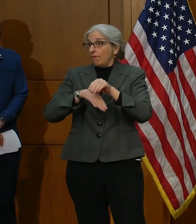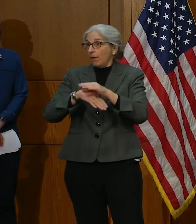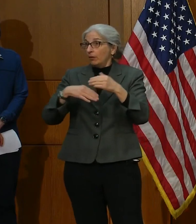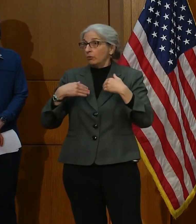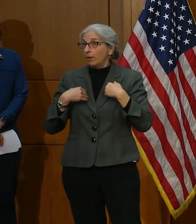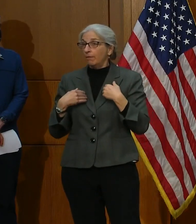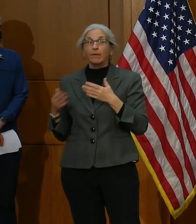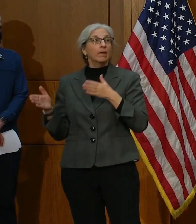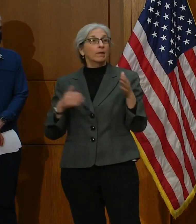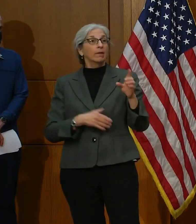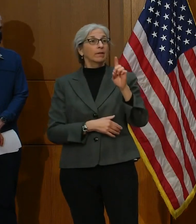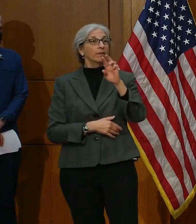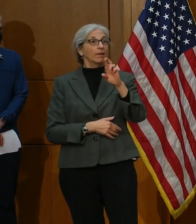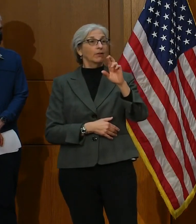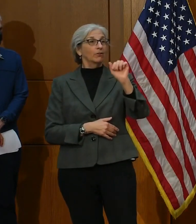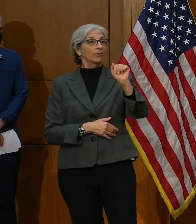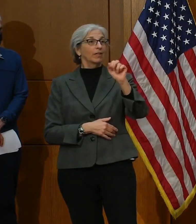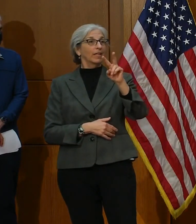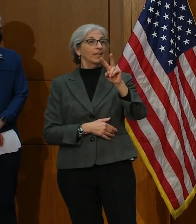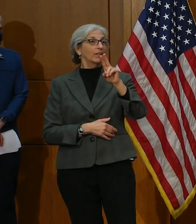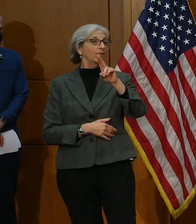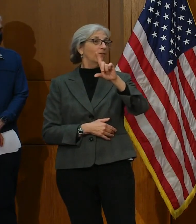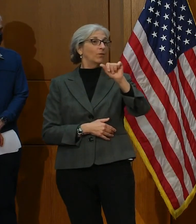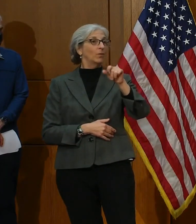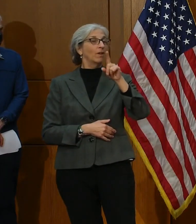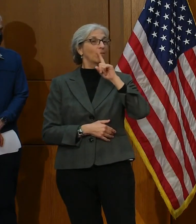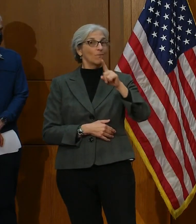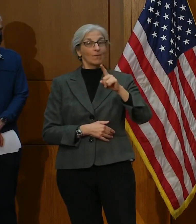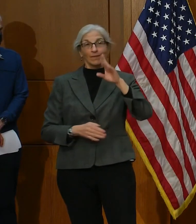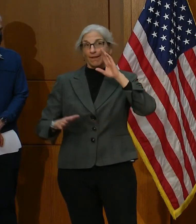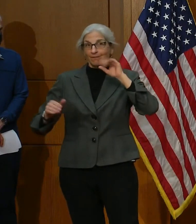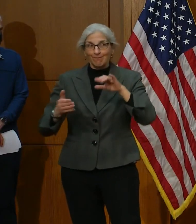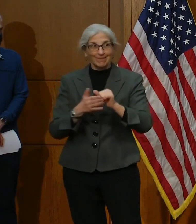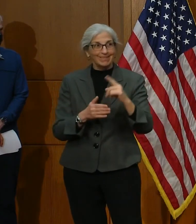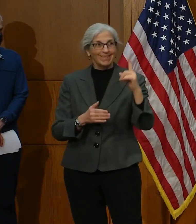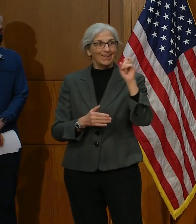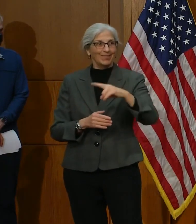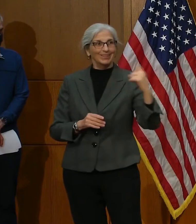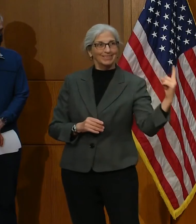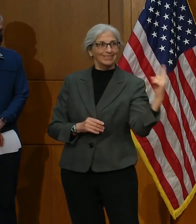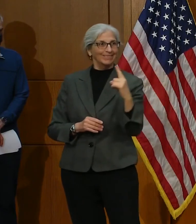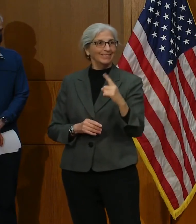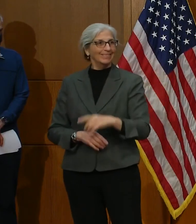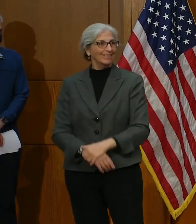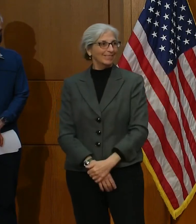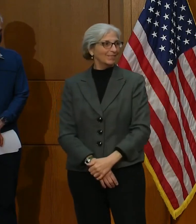IS HOW THEY SHOULD BE TAKING THAT NEWS. DR VOGEL WAS ANTICIPATING THAT QUESTION.